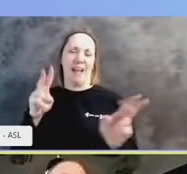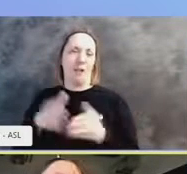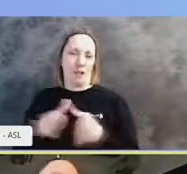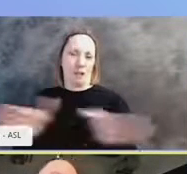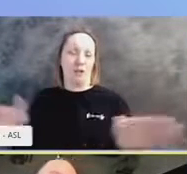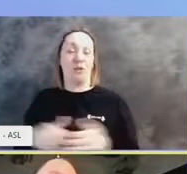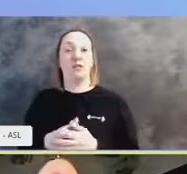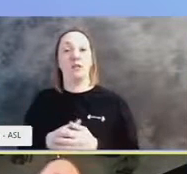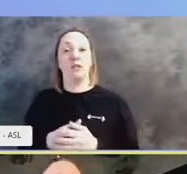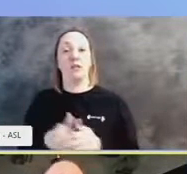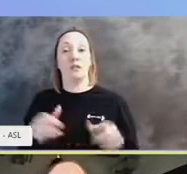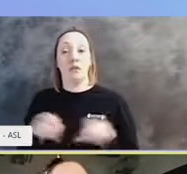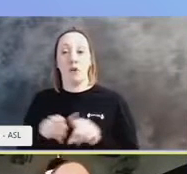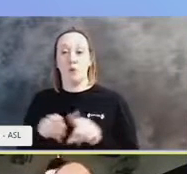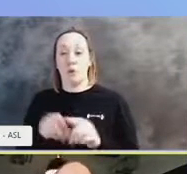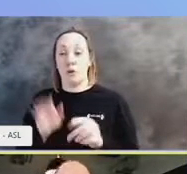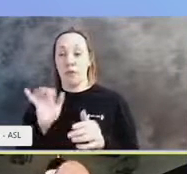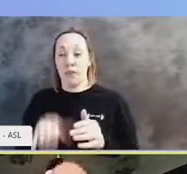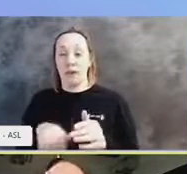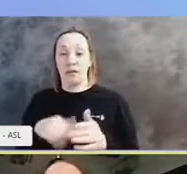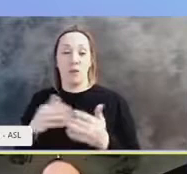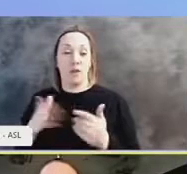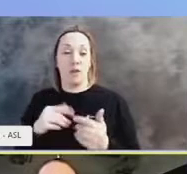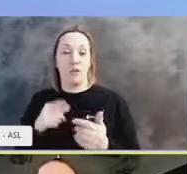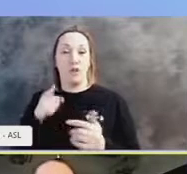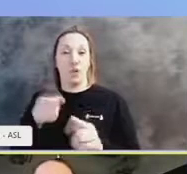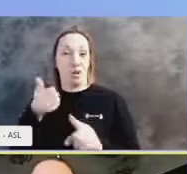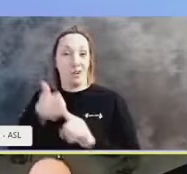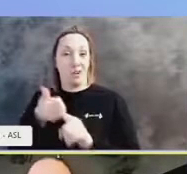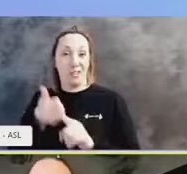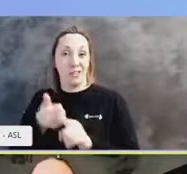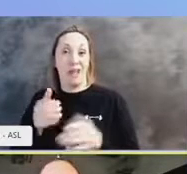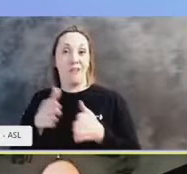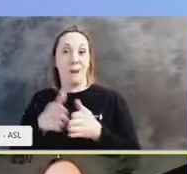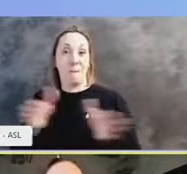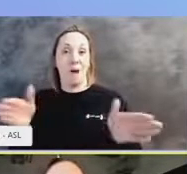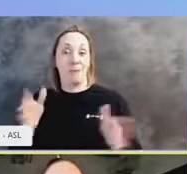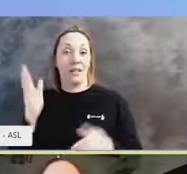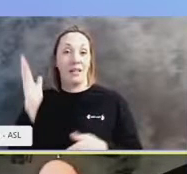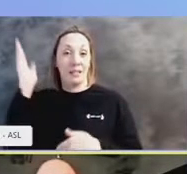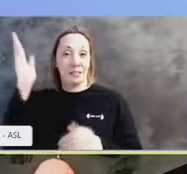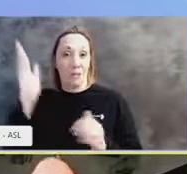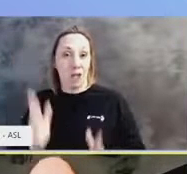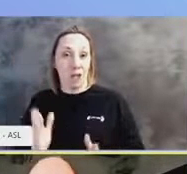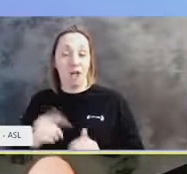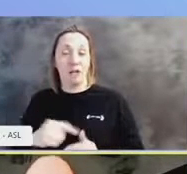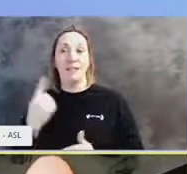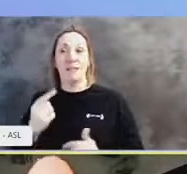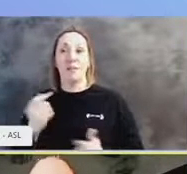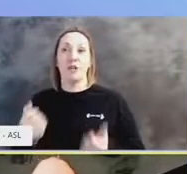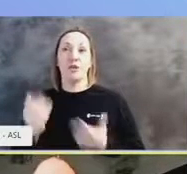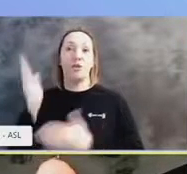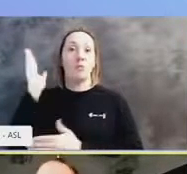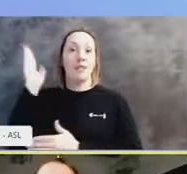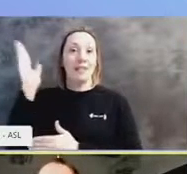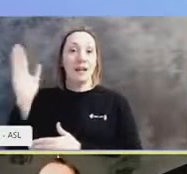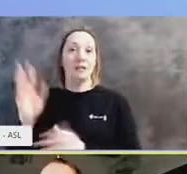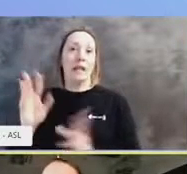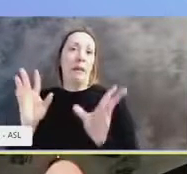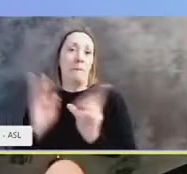Which is the spoken word. This is what this is going to be about today. That's going to be about this topic in general. And through that whether you are yourself a